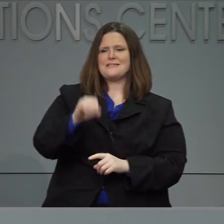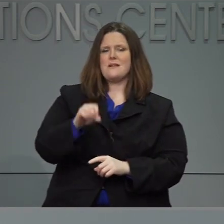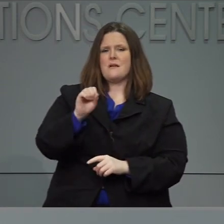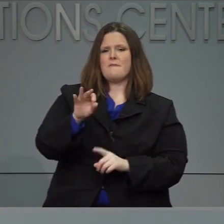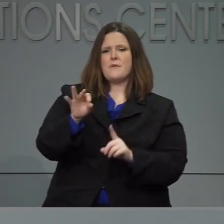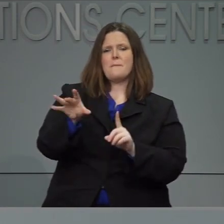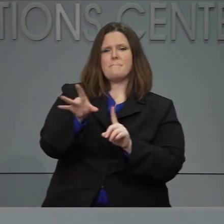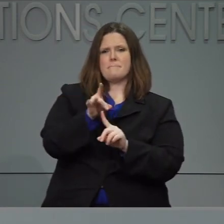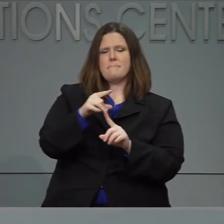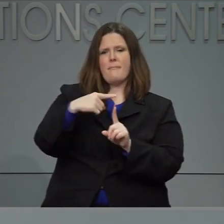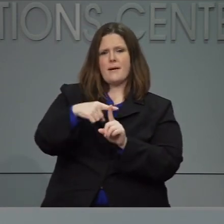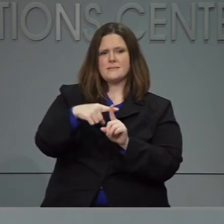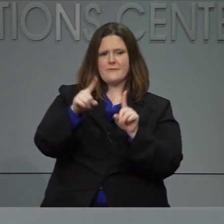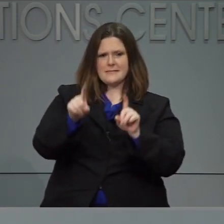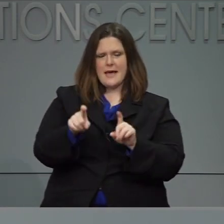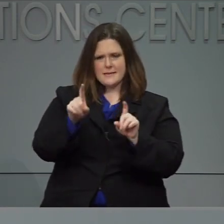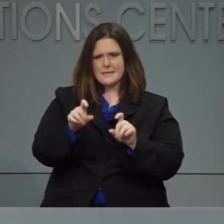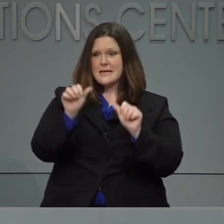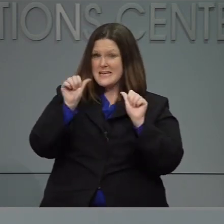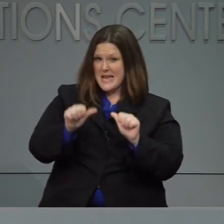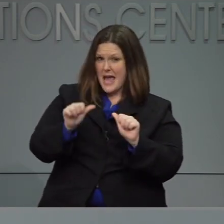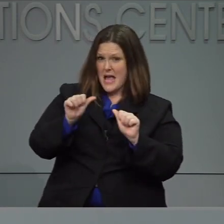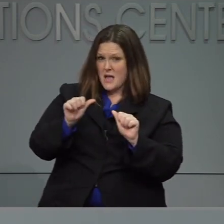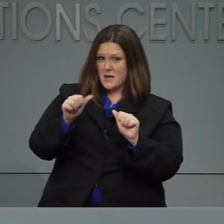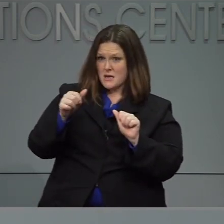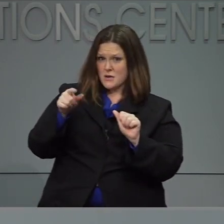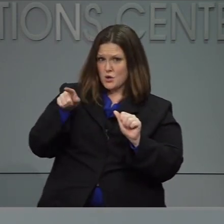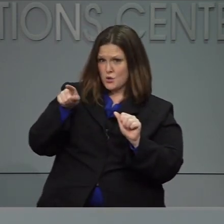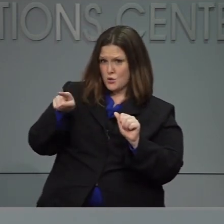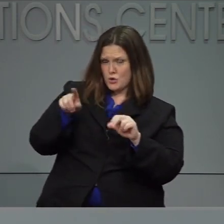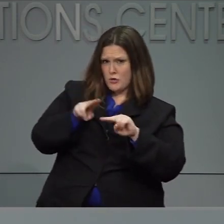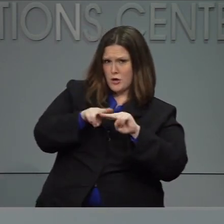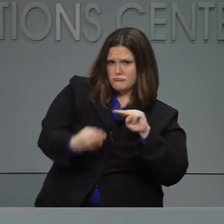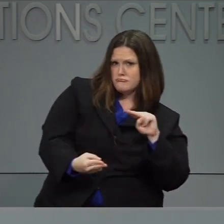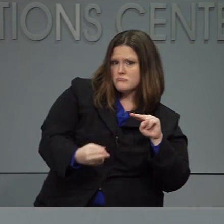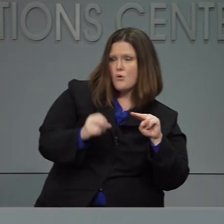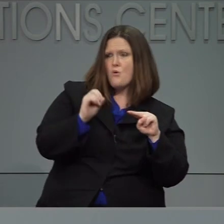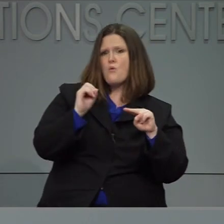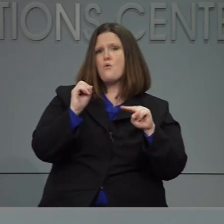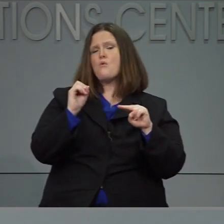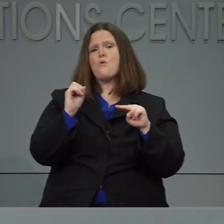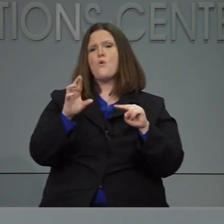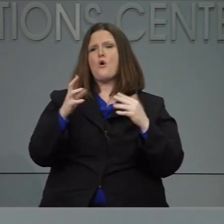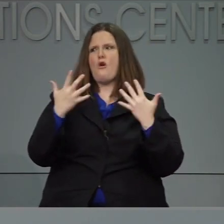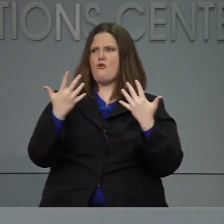IS THIS SOMETHING THAT COULD BE REVERSED OR IS THIS SOMETHING THAT WE'RE YOU KNOW WE'VE KICKED OFF THE TREND HEADING